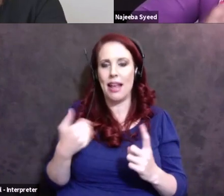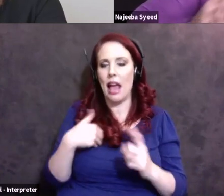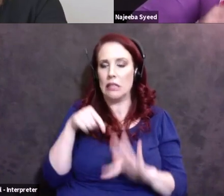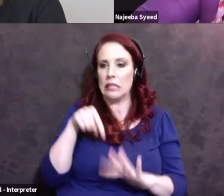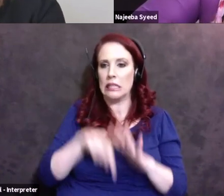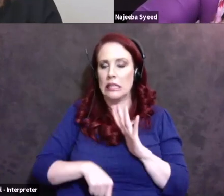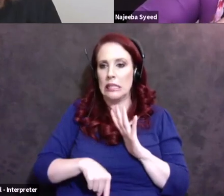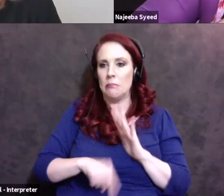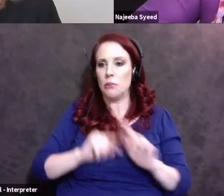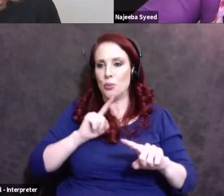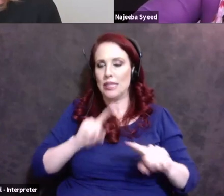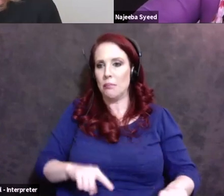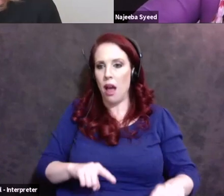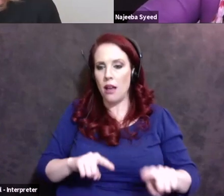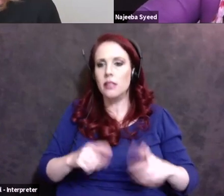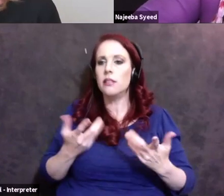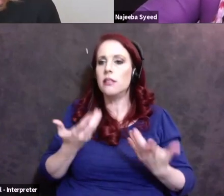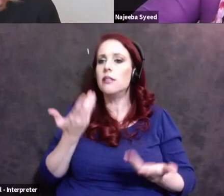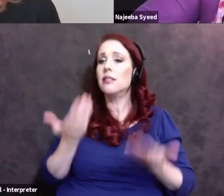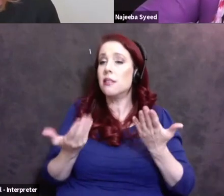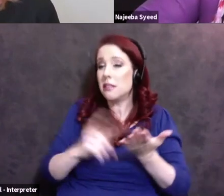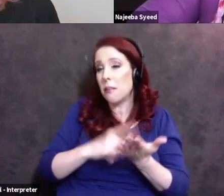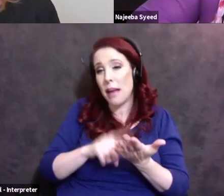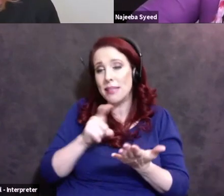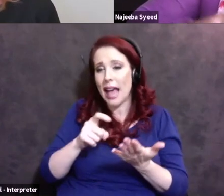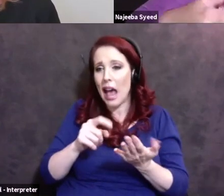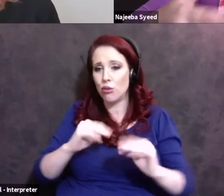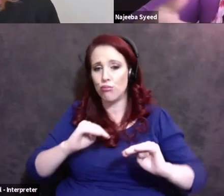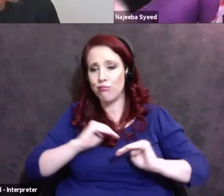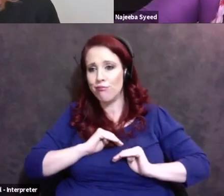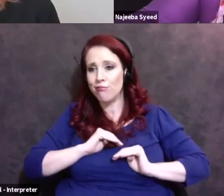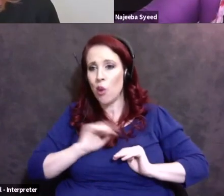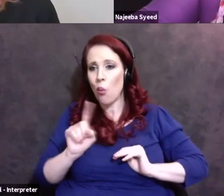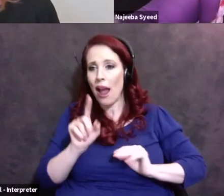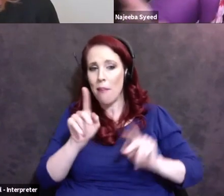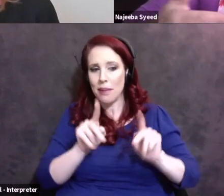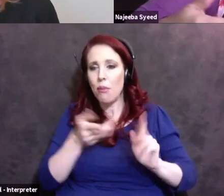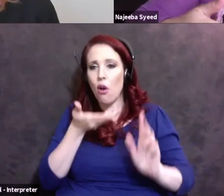we have to sometimes meet people where they are and understand that over time you will